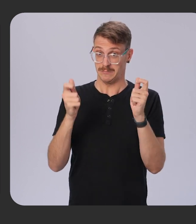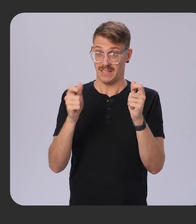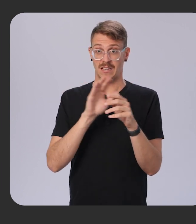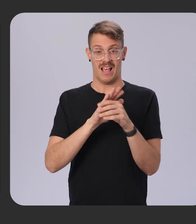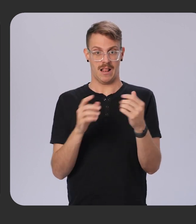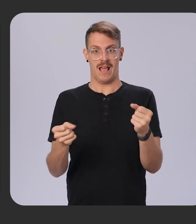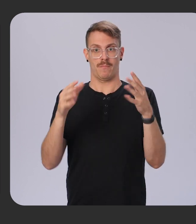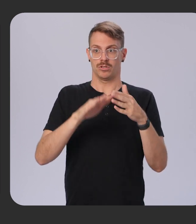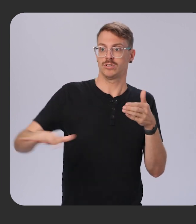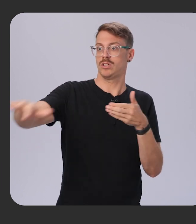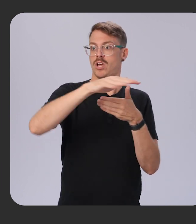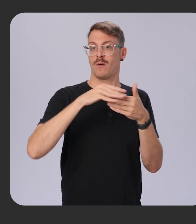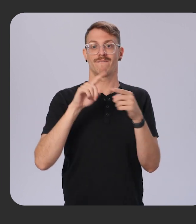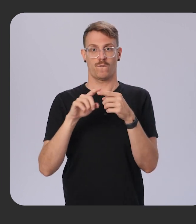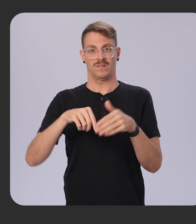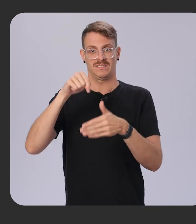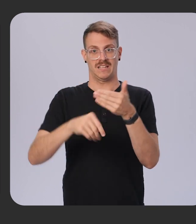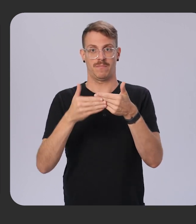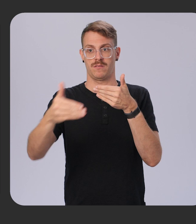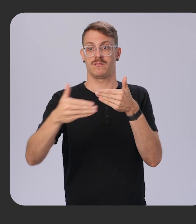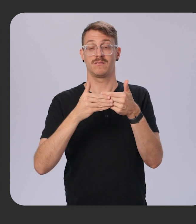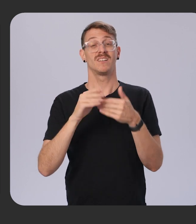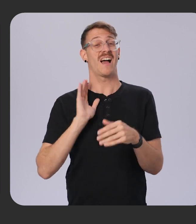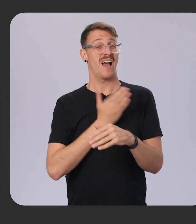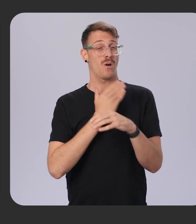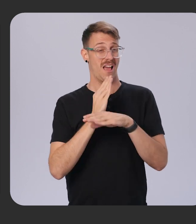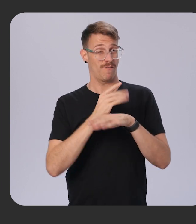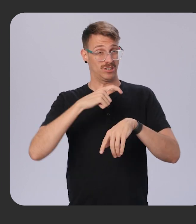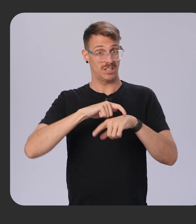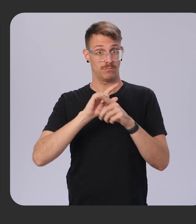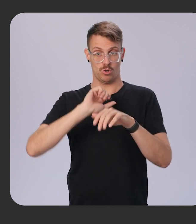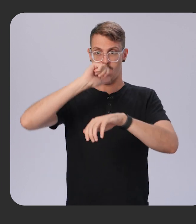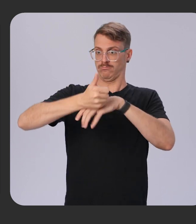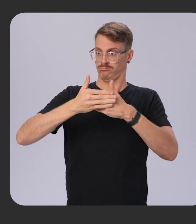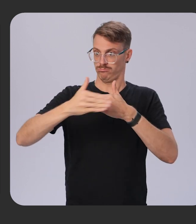The average time to initial depth is reduced by around 15%.